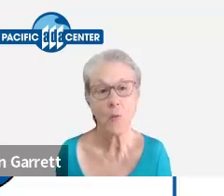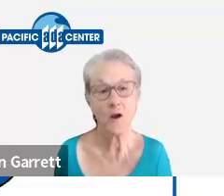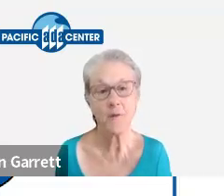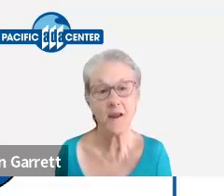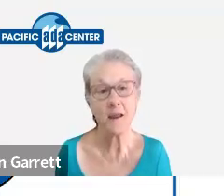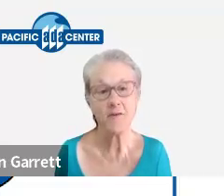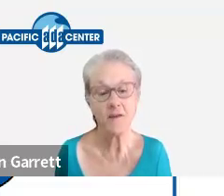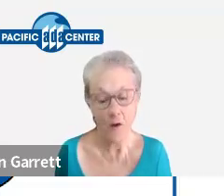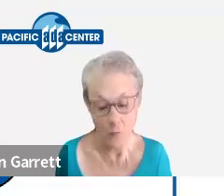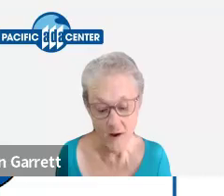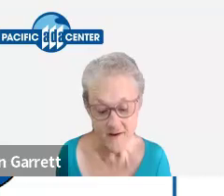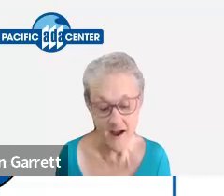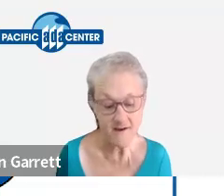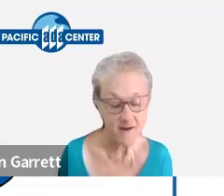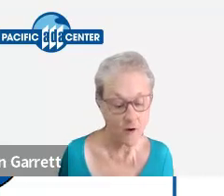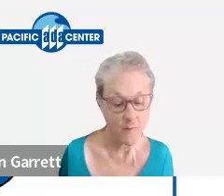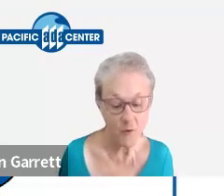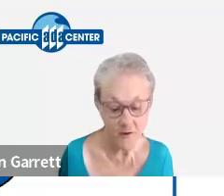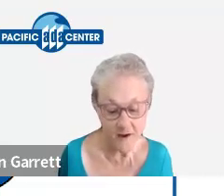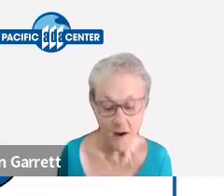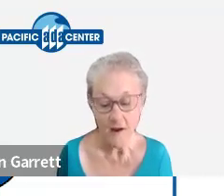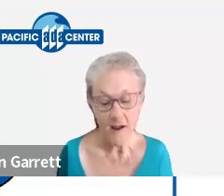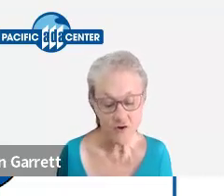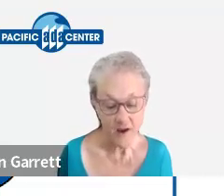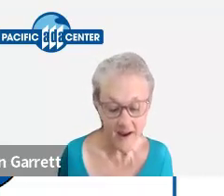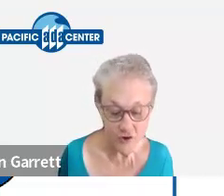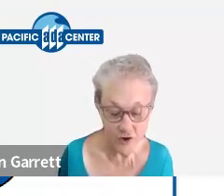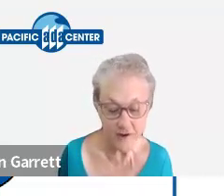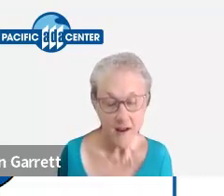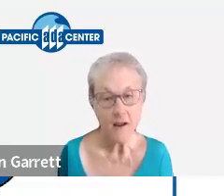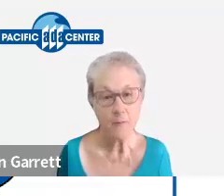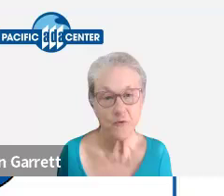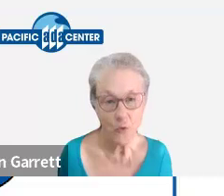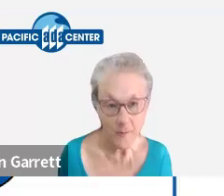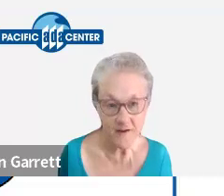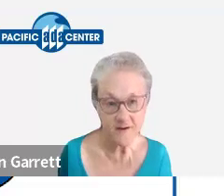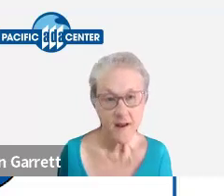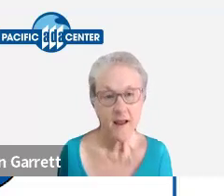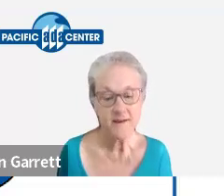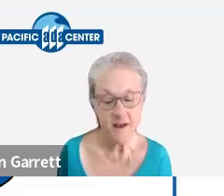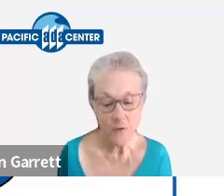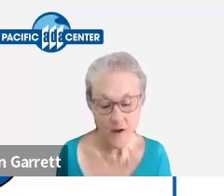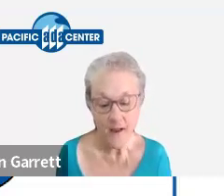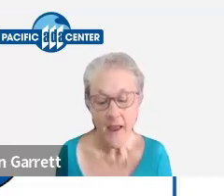We're not being given our rights to access our community, education, employment, et cetera.